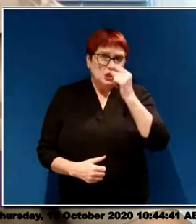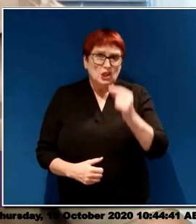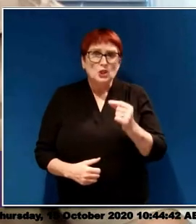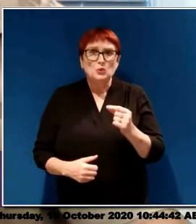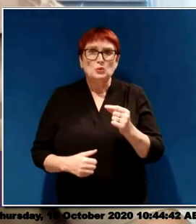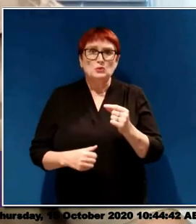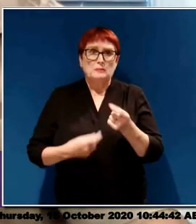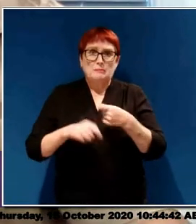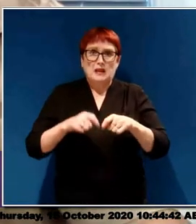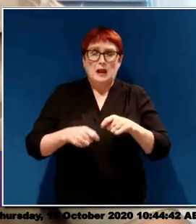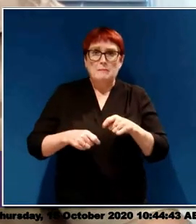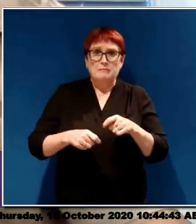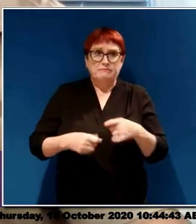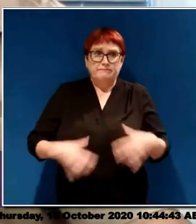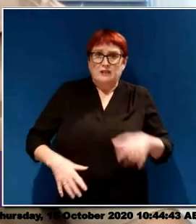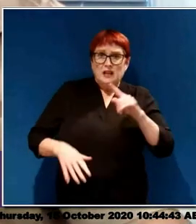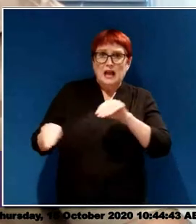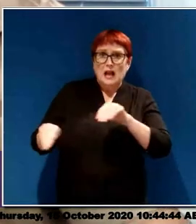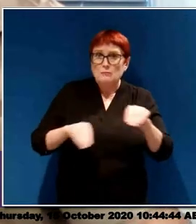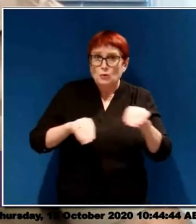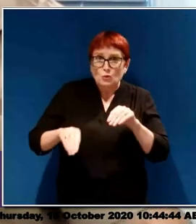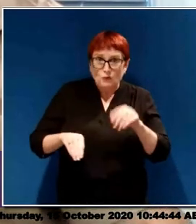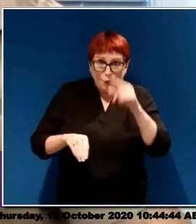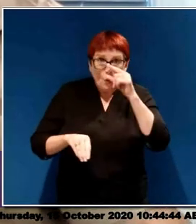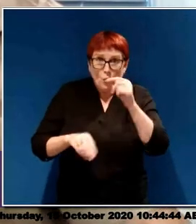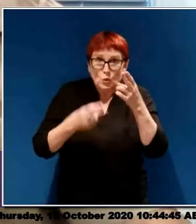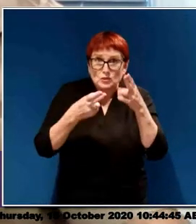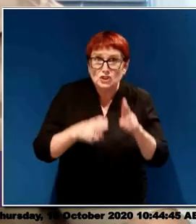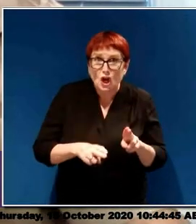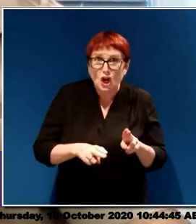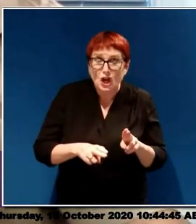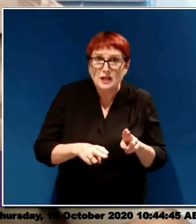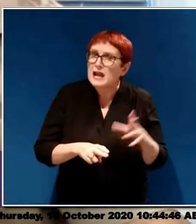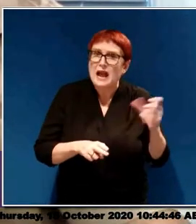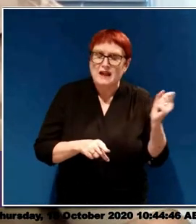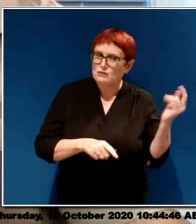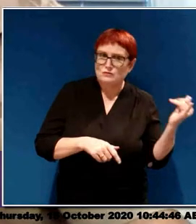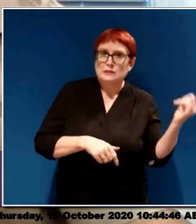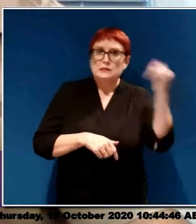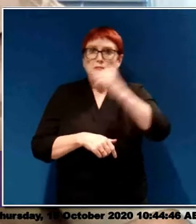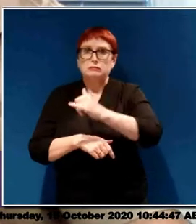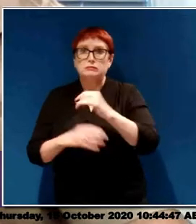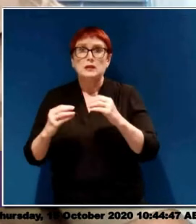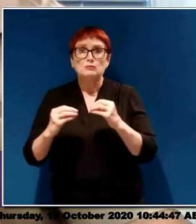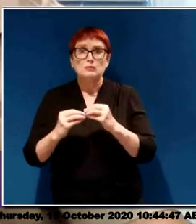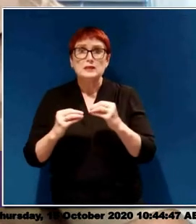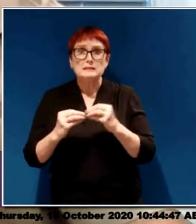So we had to take him down to Brisbane to his psychiatrist